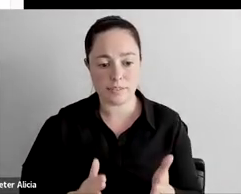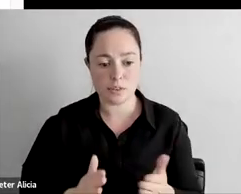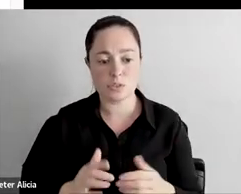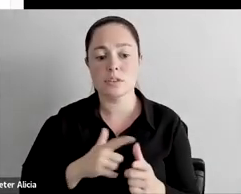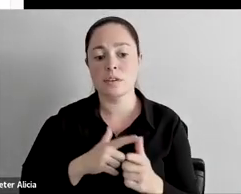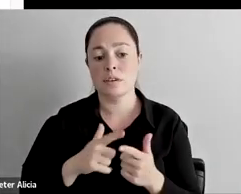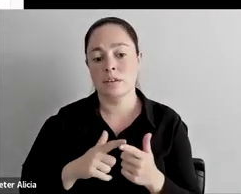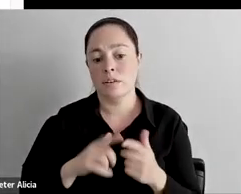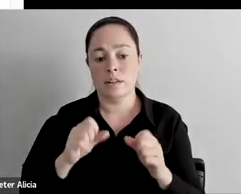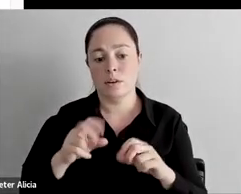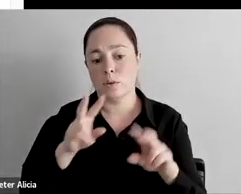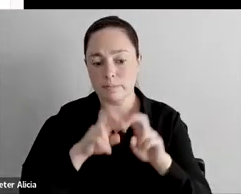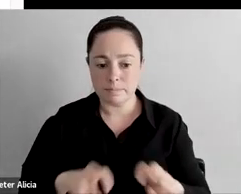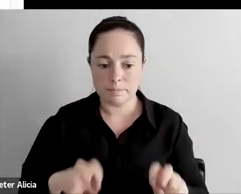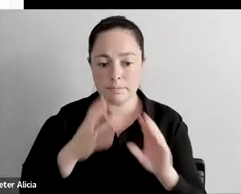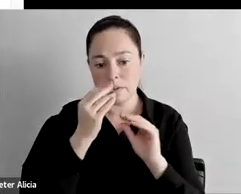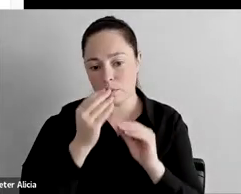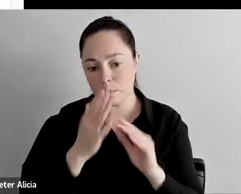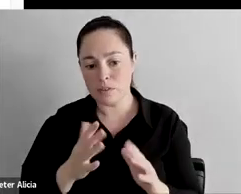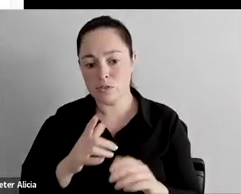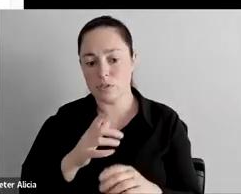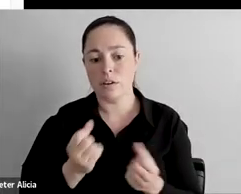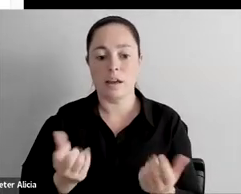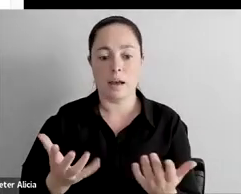estimate of how many adults need LTSS in Georgia,